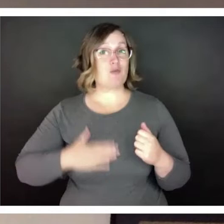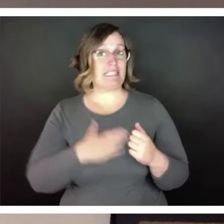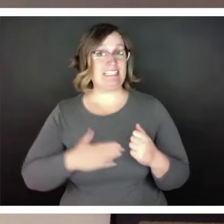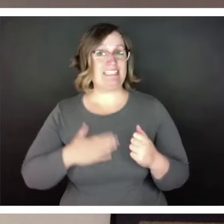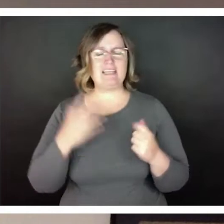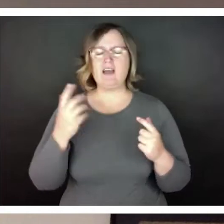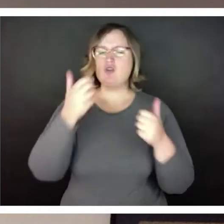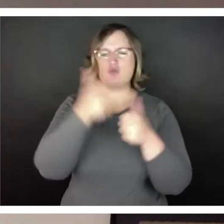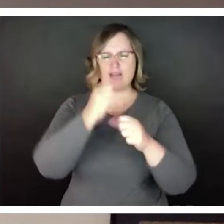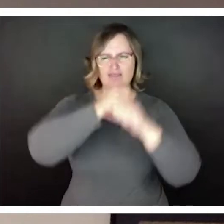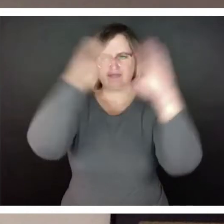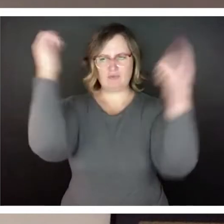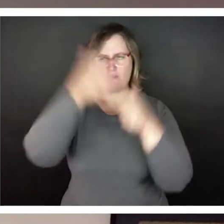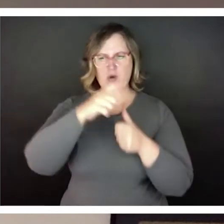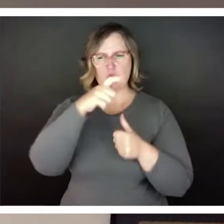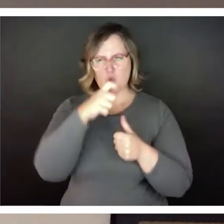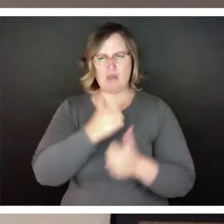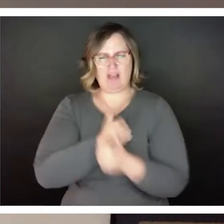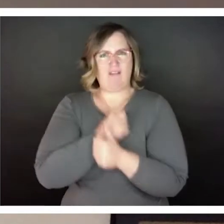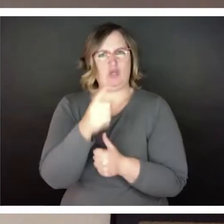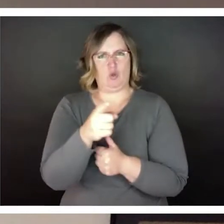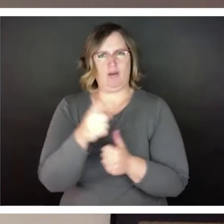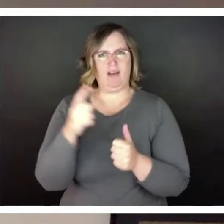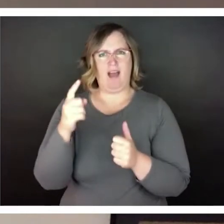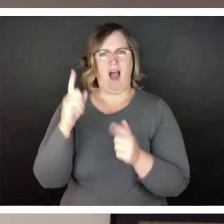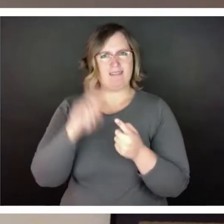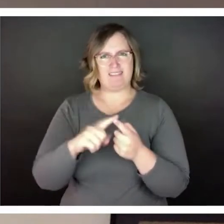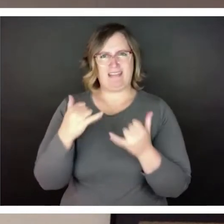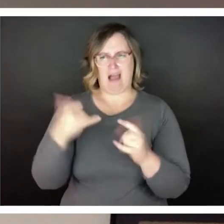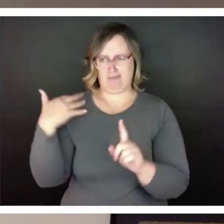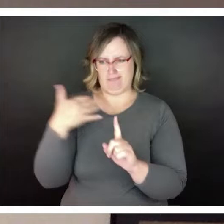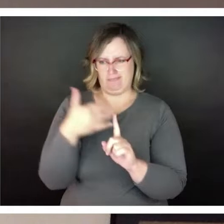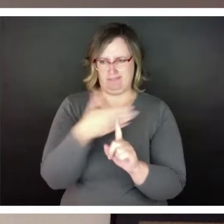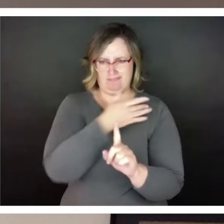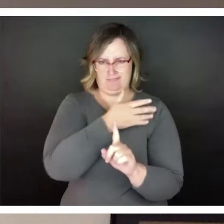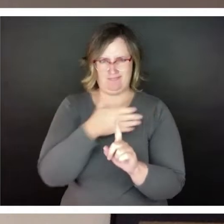who have loved you into this existence. As a political science and civic leadership graduate,